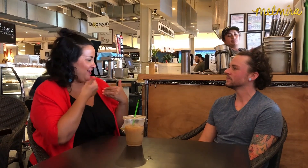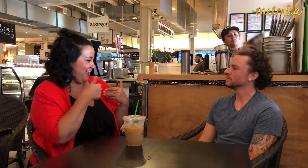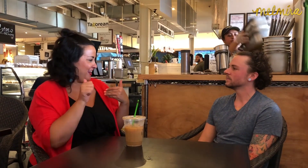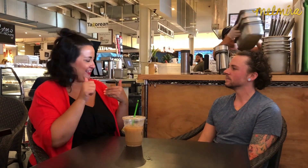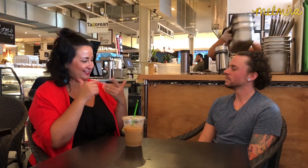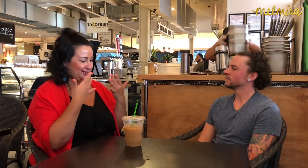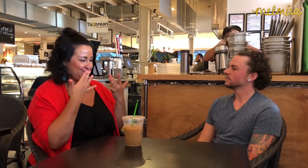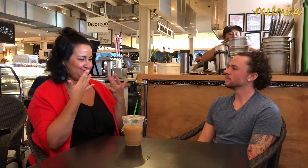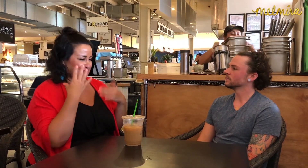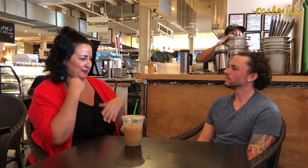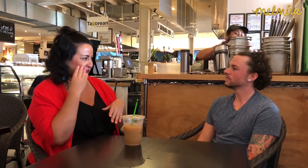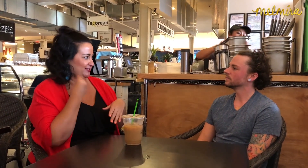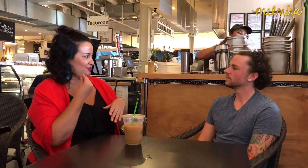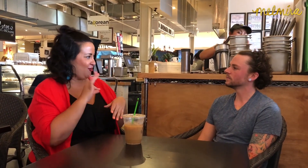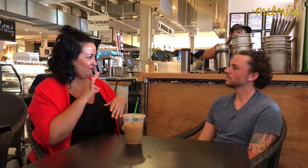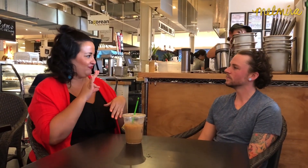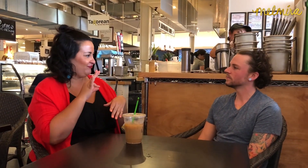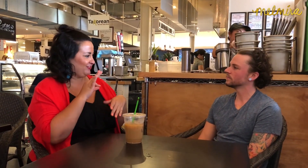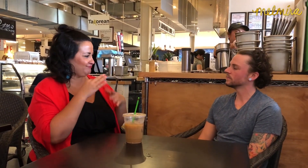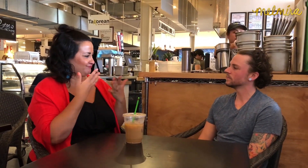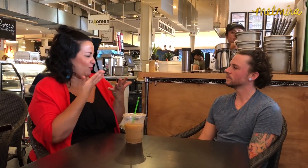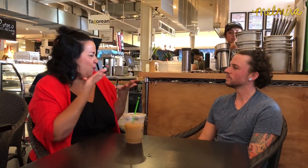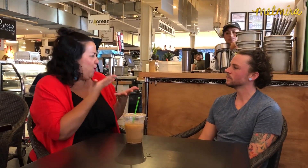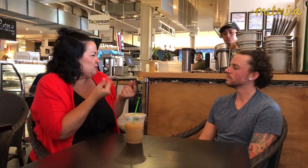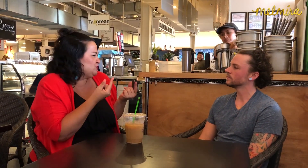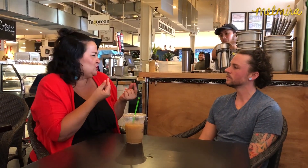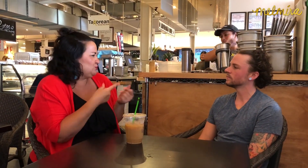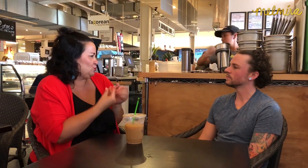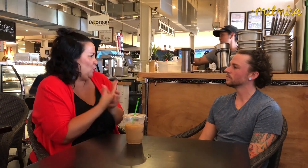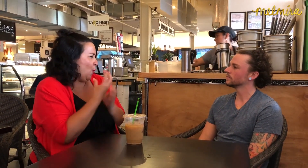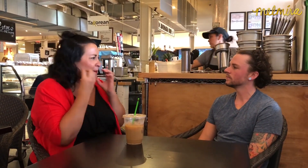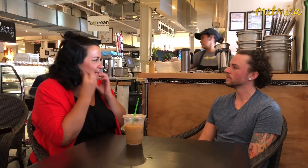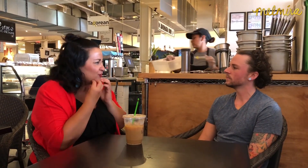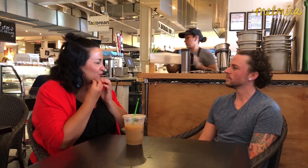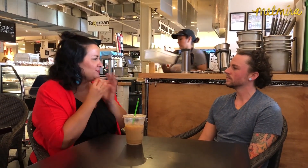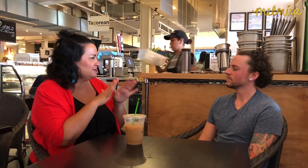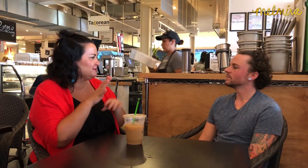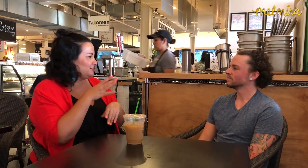Have you had any experience of... what do you do to grow a beard?